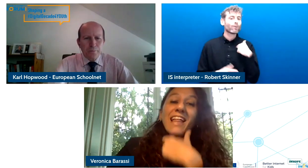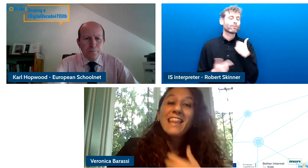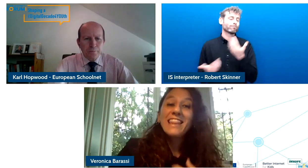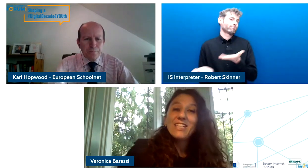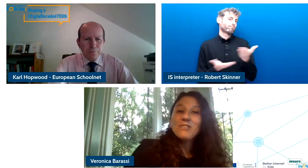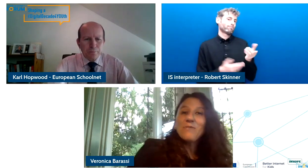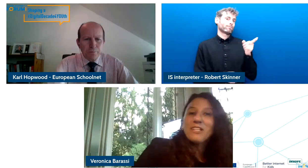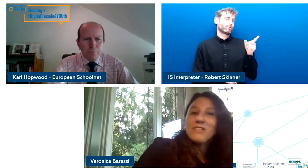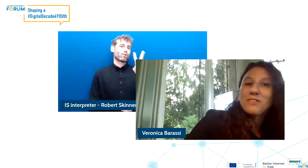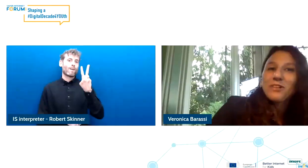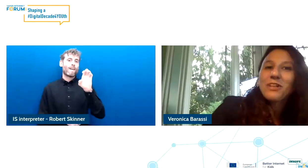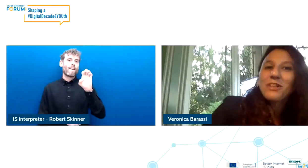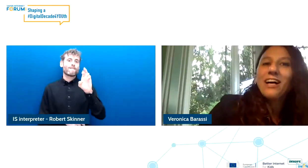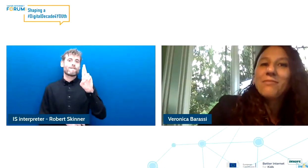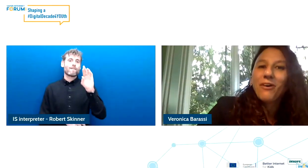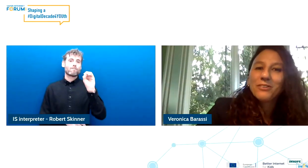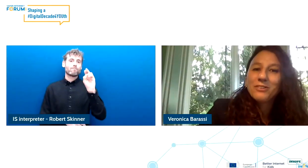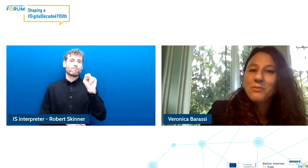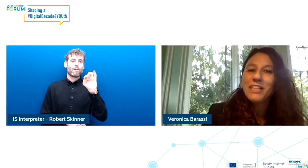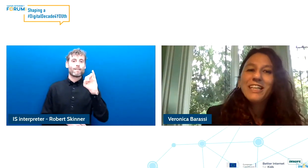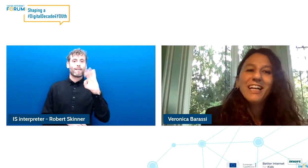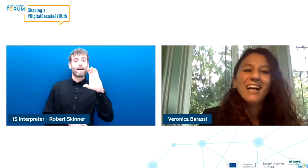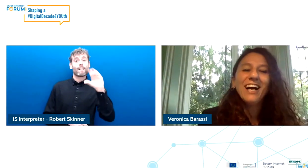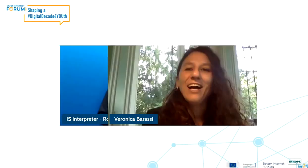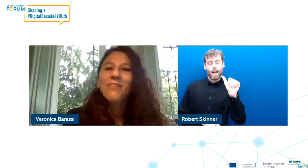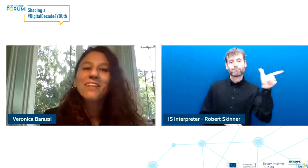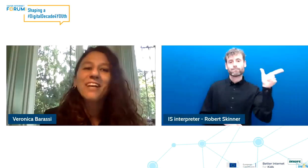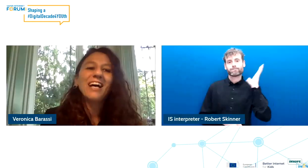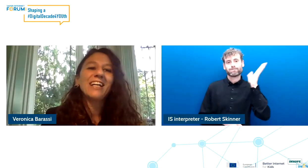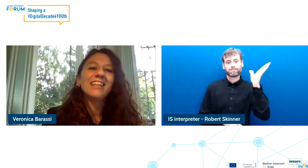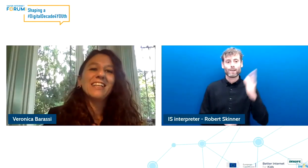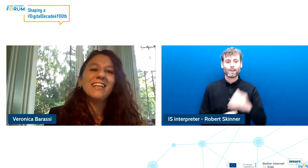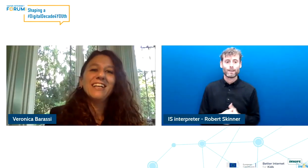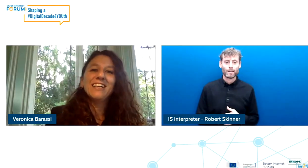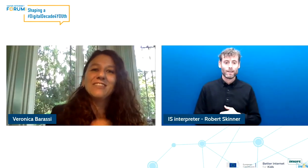Thank you so much. I'm glad to be here.